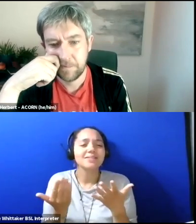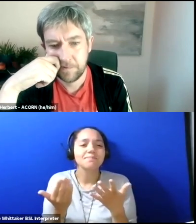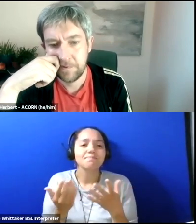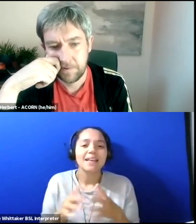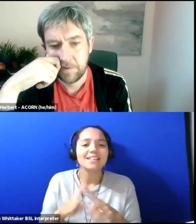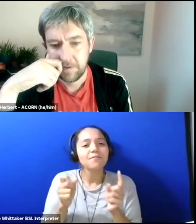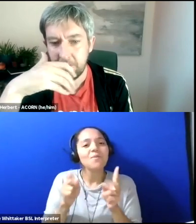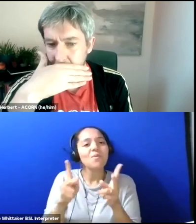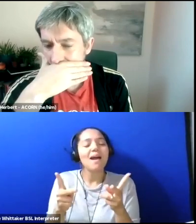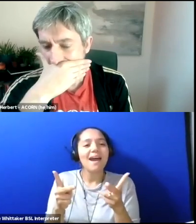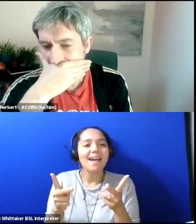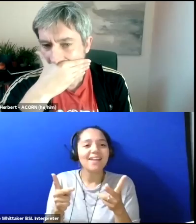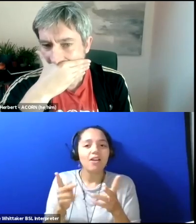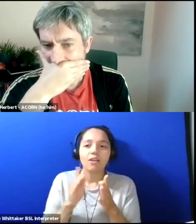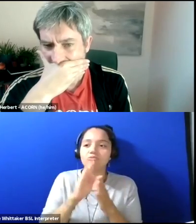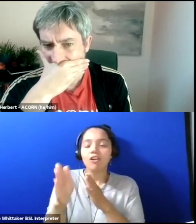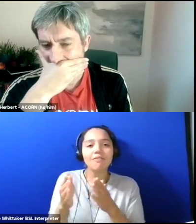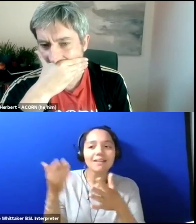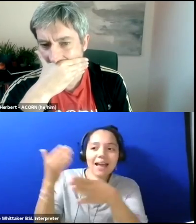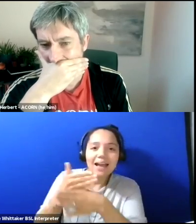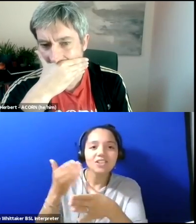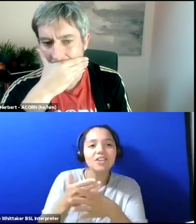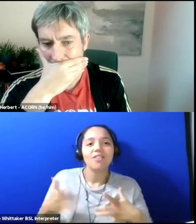way of doing things, whether that's through direct action, that feels quite